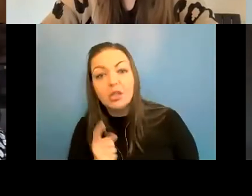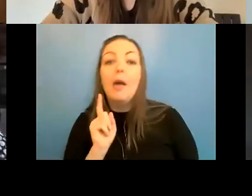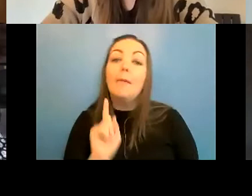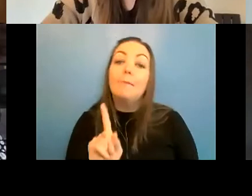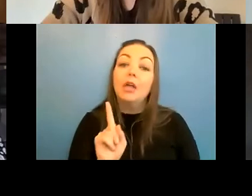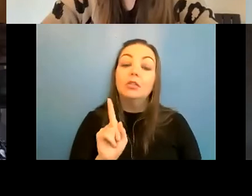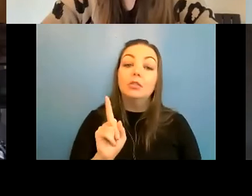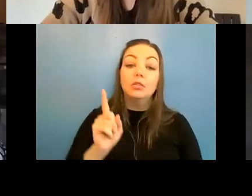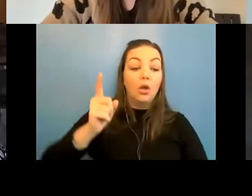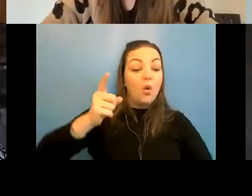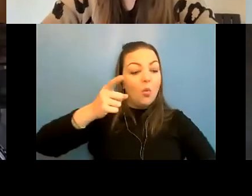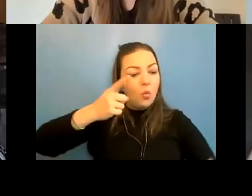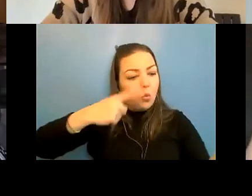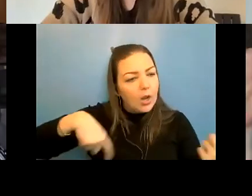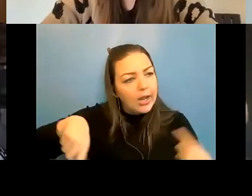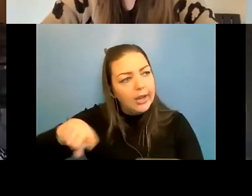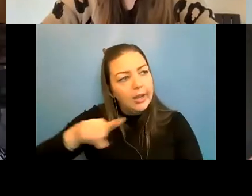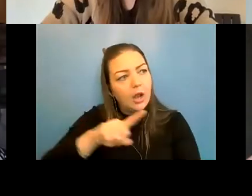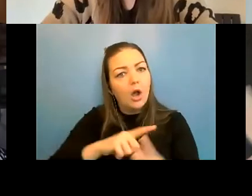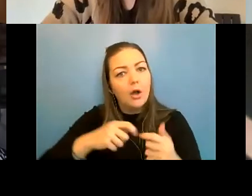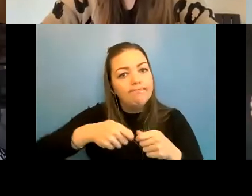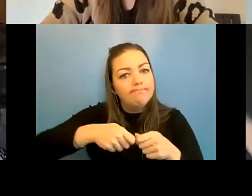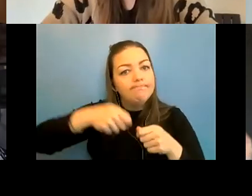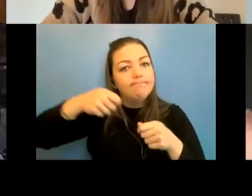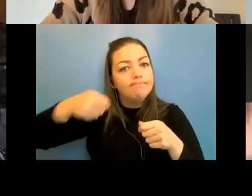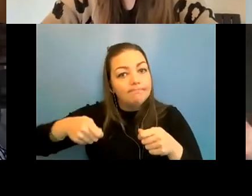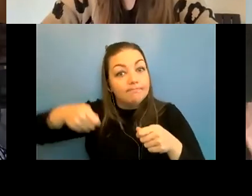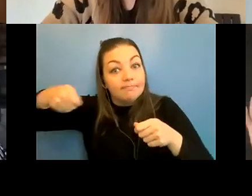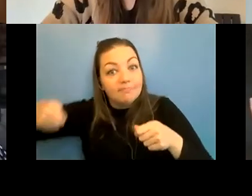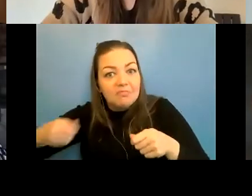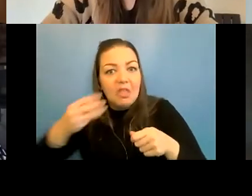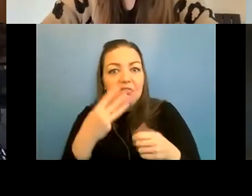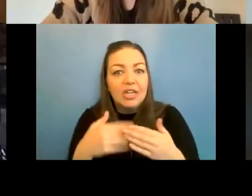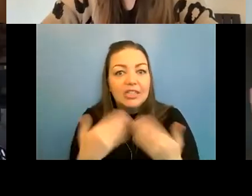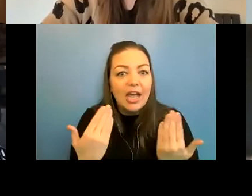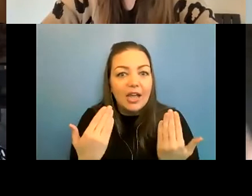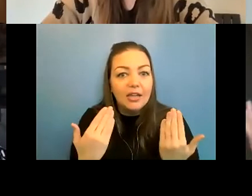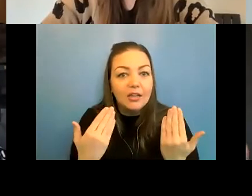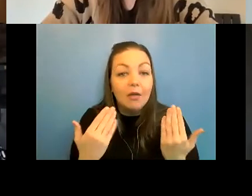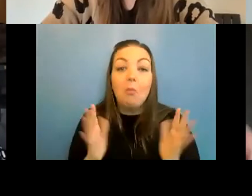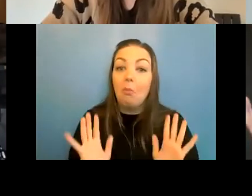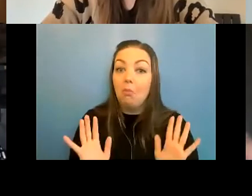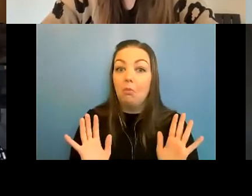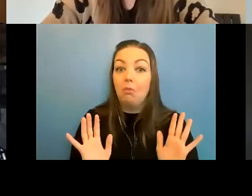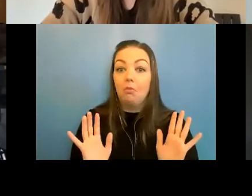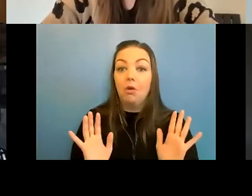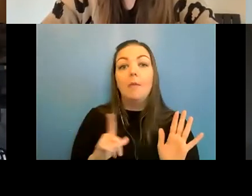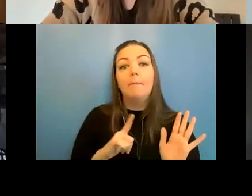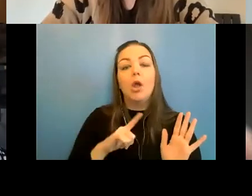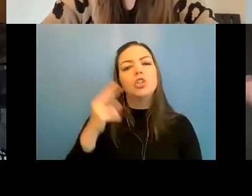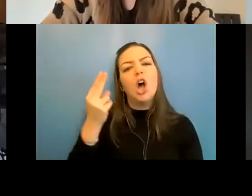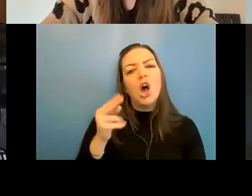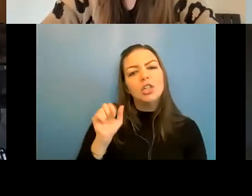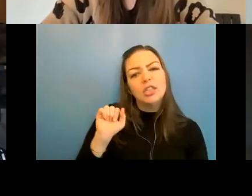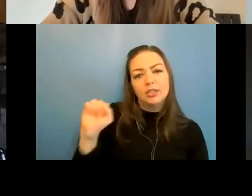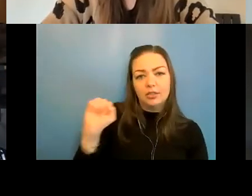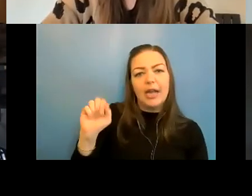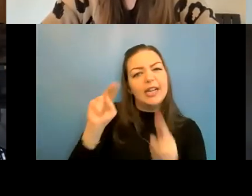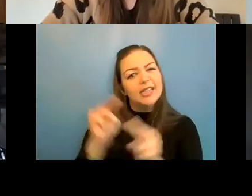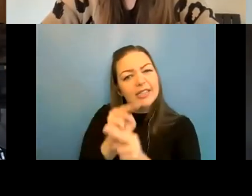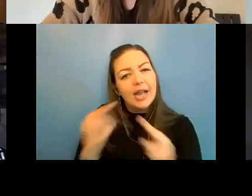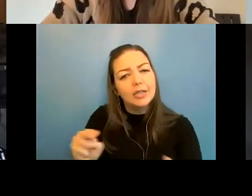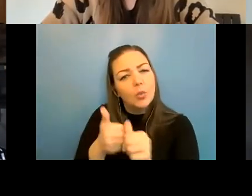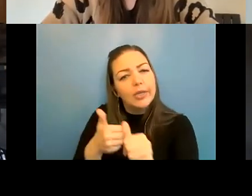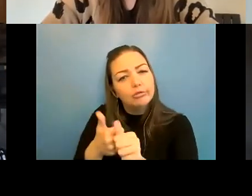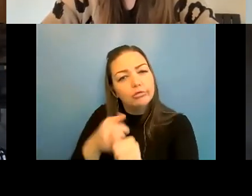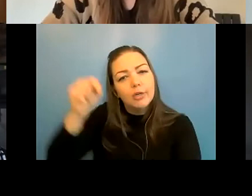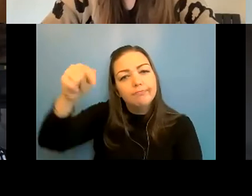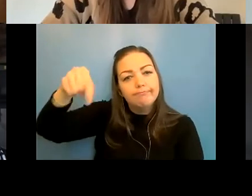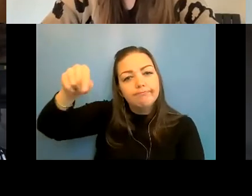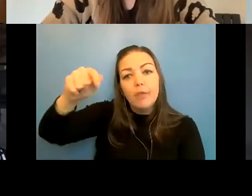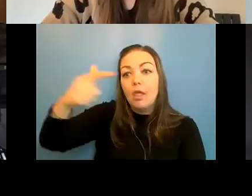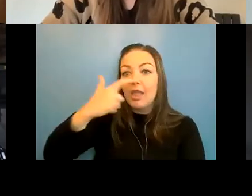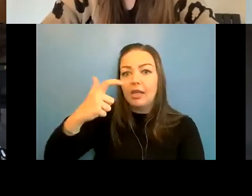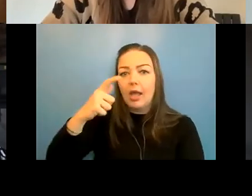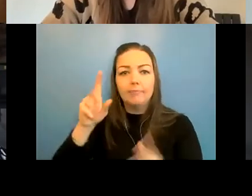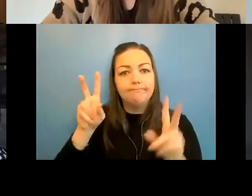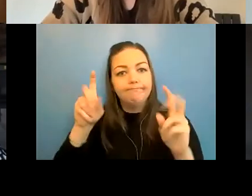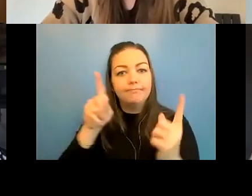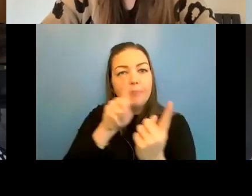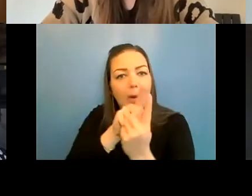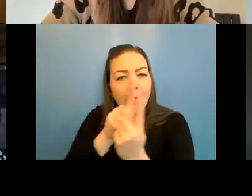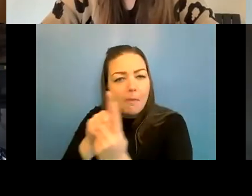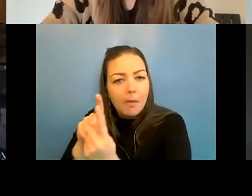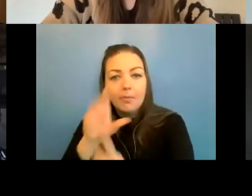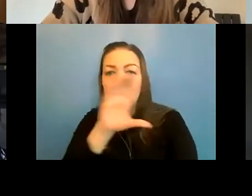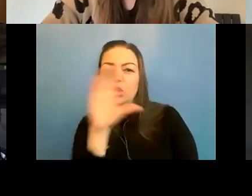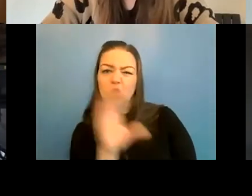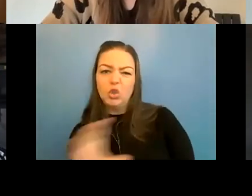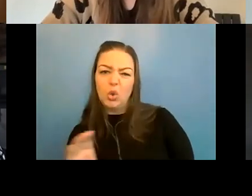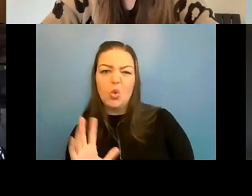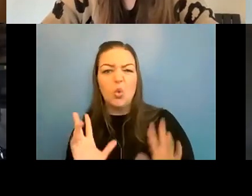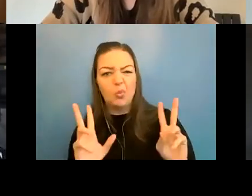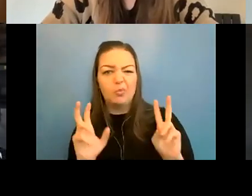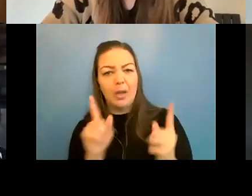Obviously we don't have an industry space, not a physical one, we can't meet physically between shows, but what we are doing is extending, if you will, the programme by three days,